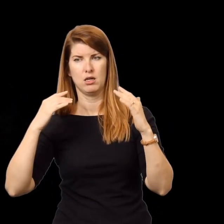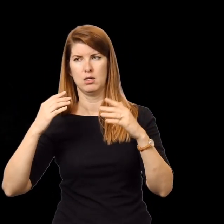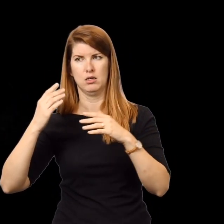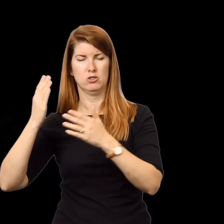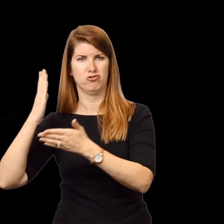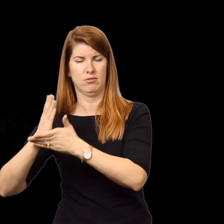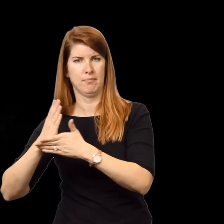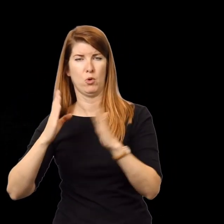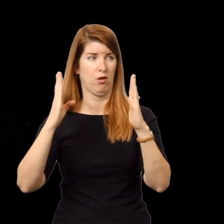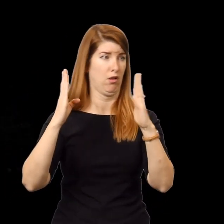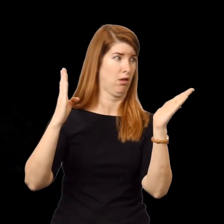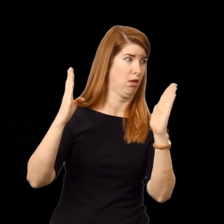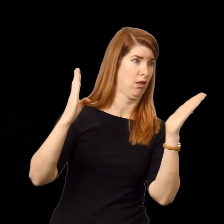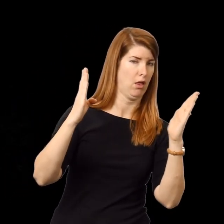and either shuts down or blows up.